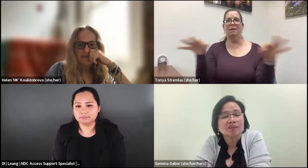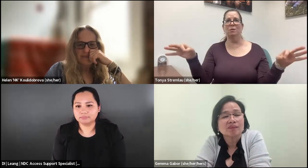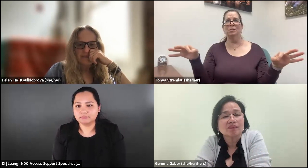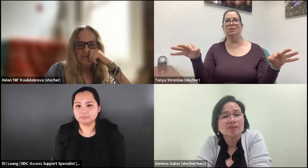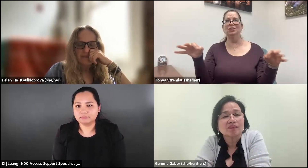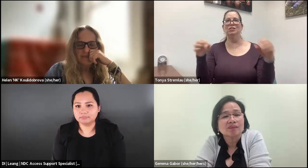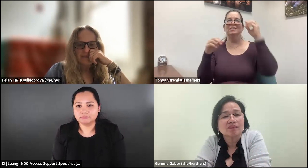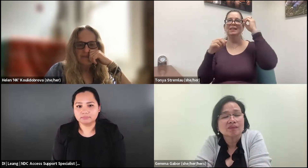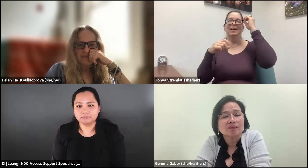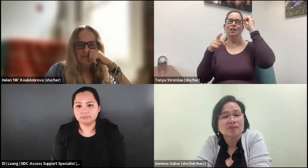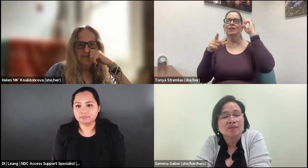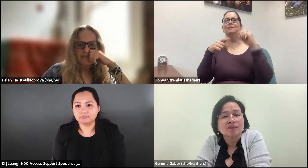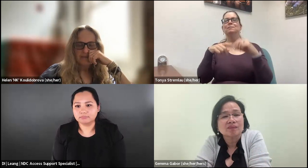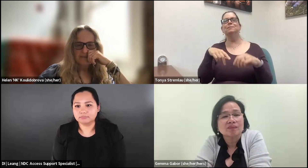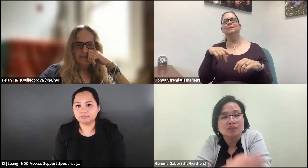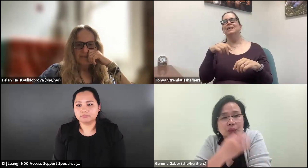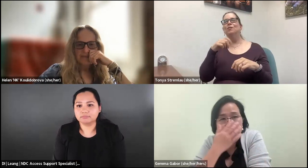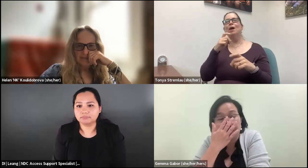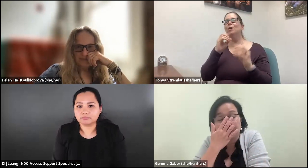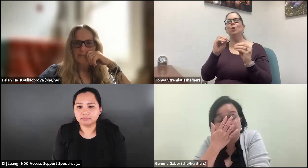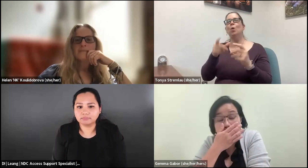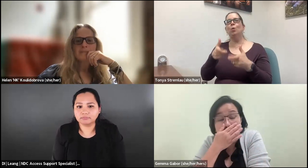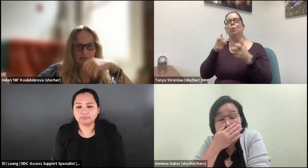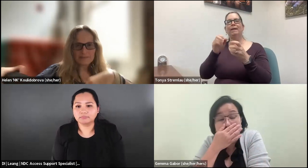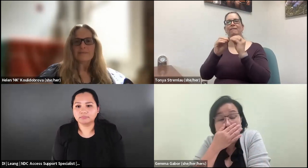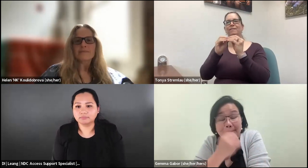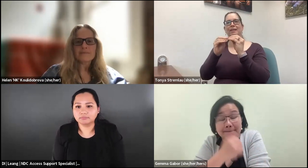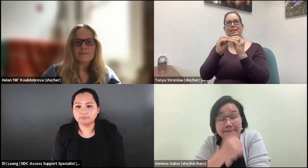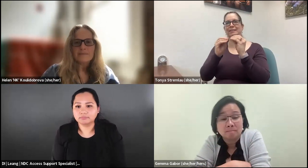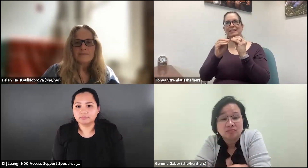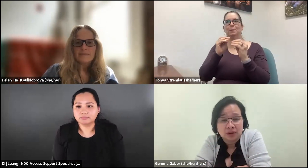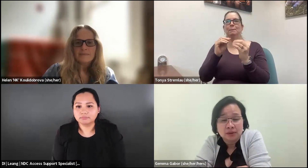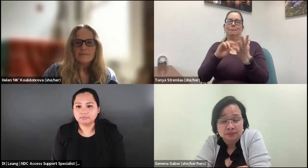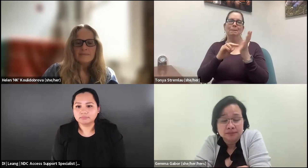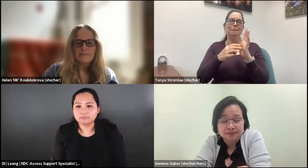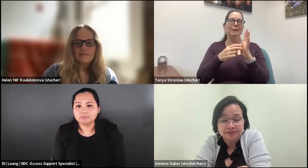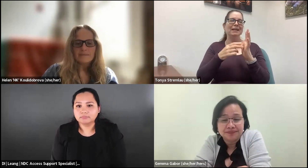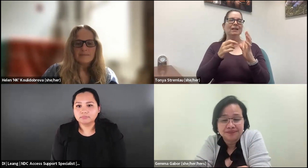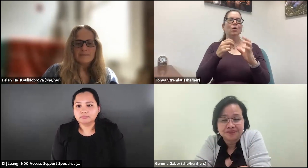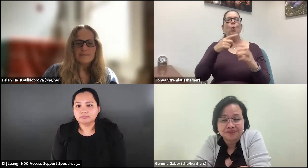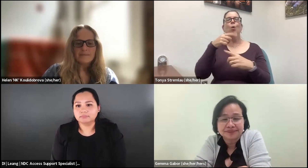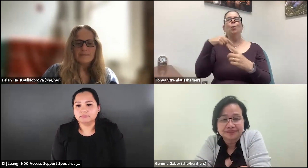to realize the time it takes for language acquisition. There is no quick fix.